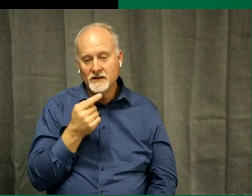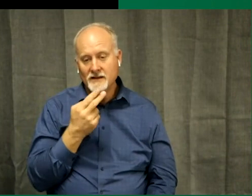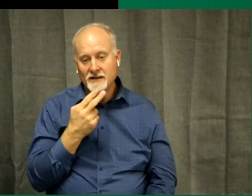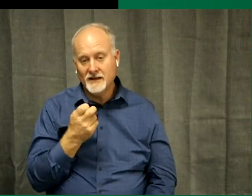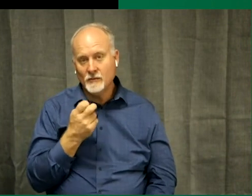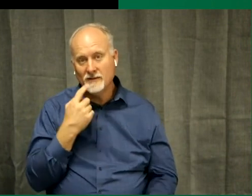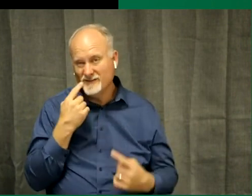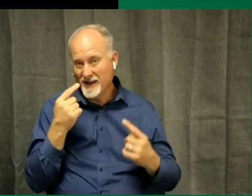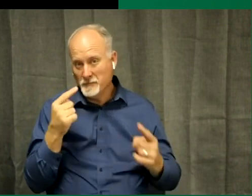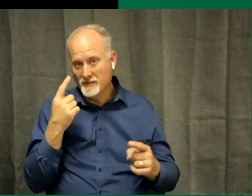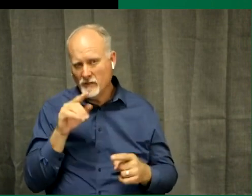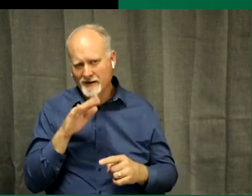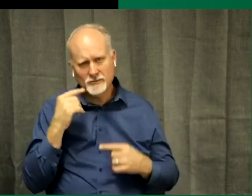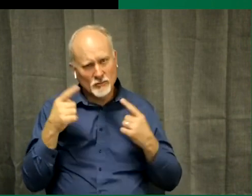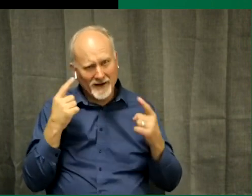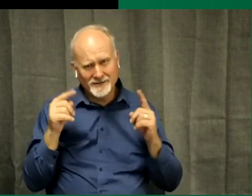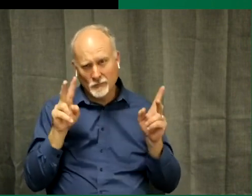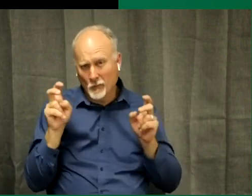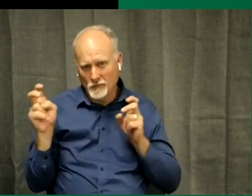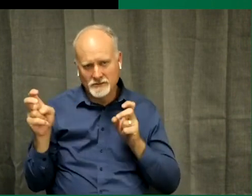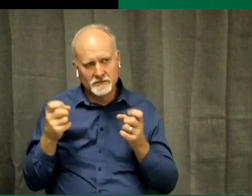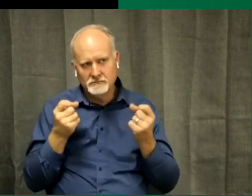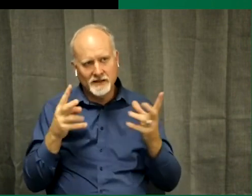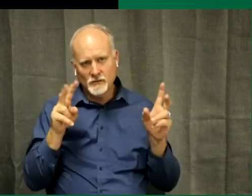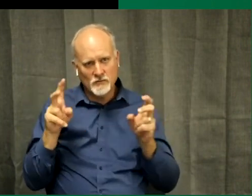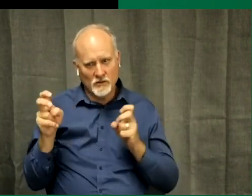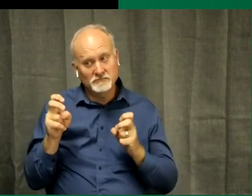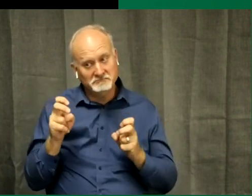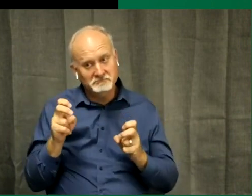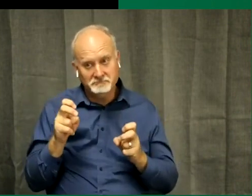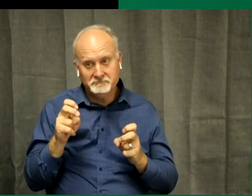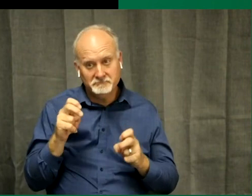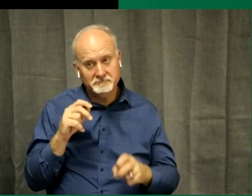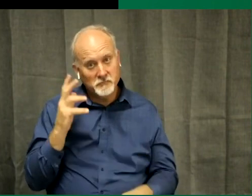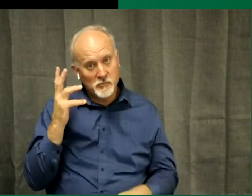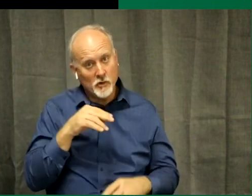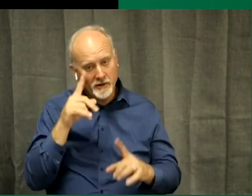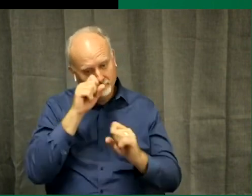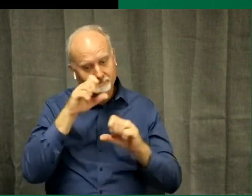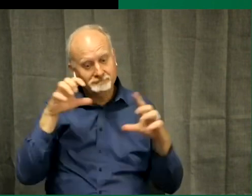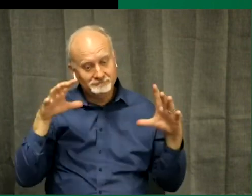all of his crazy quotes a lot of them were really pretty pretty insightful and so i'm going to use